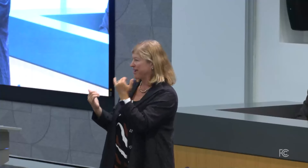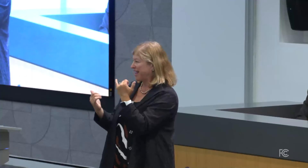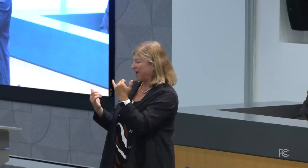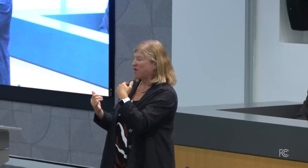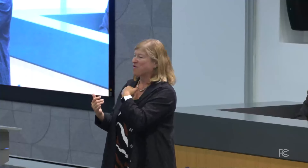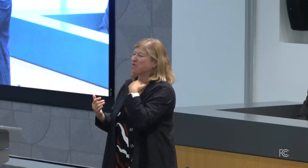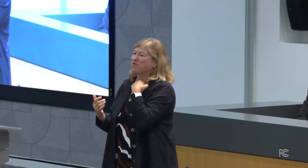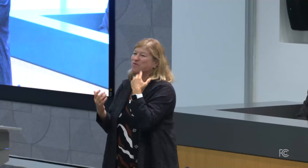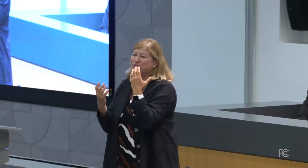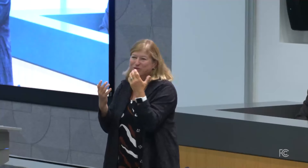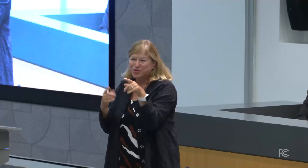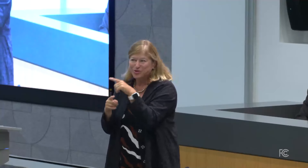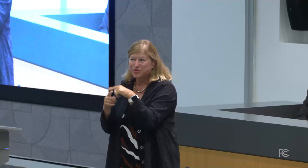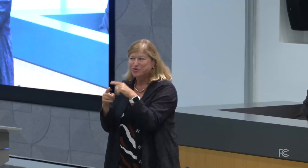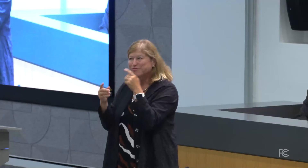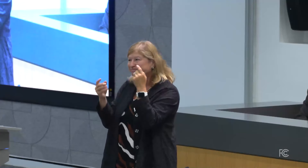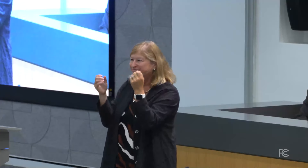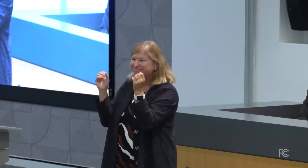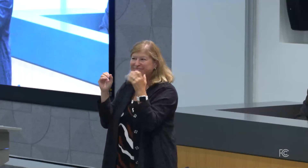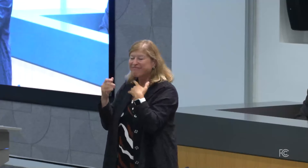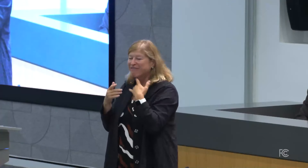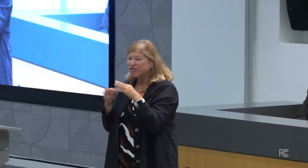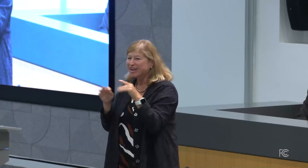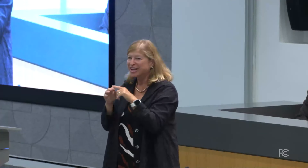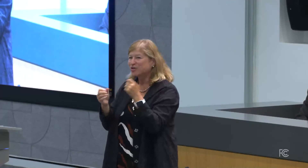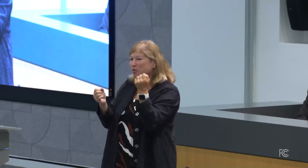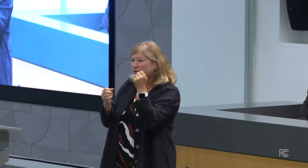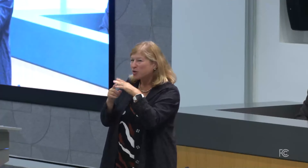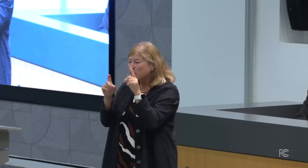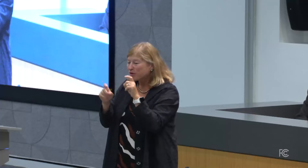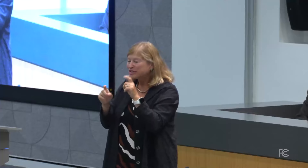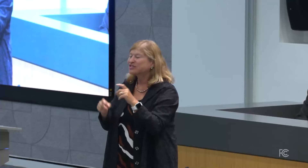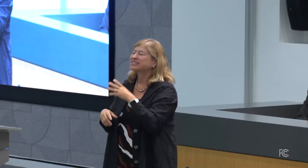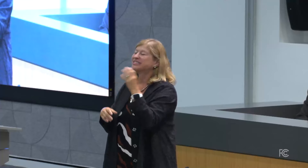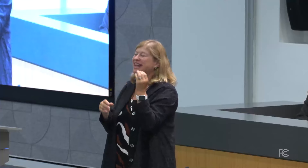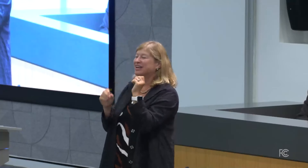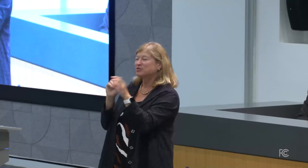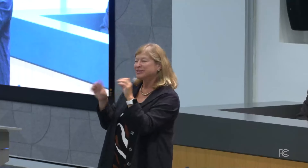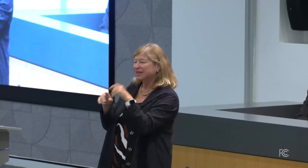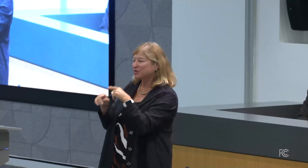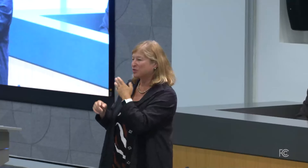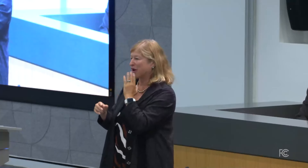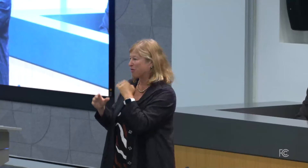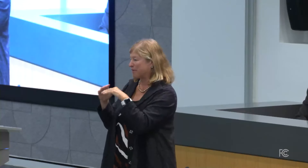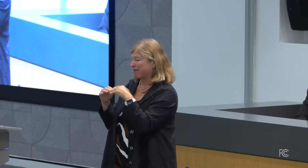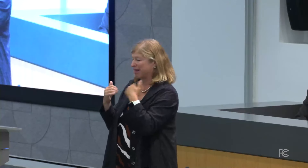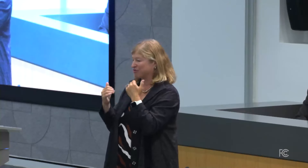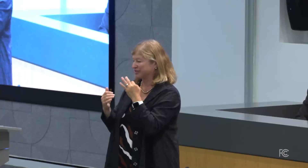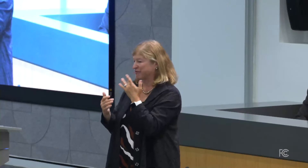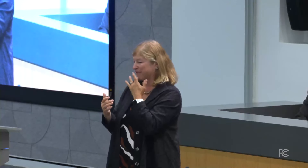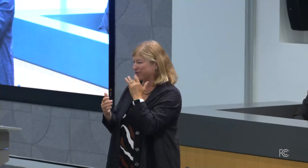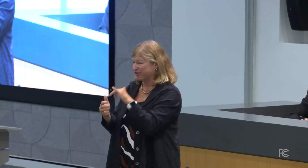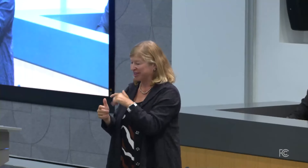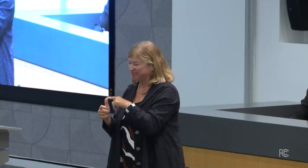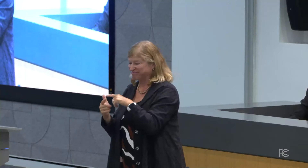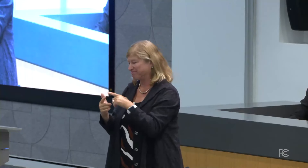ADDRESS. LIVEQUESTIONS@FCC.GOV. PLEASE DO SEND IN YOUR QUESTIONS.